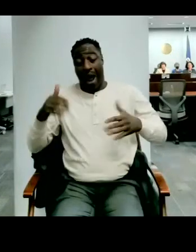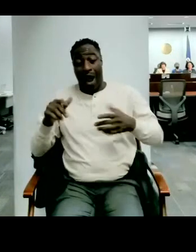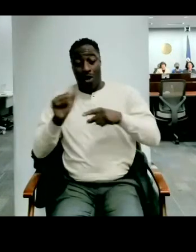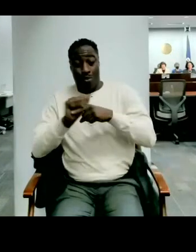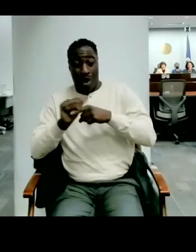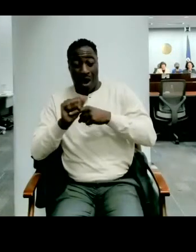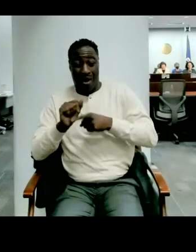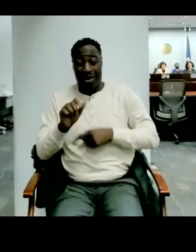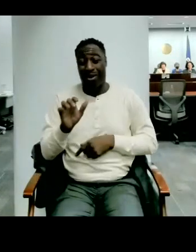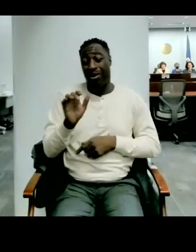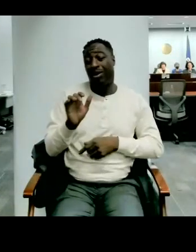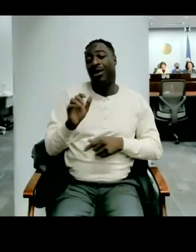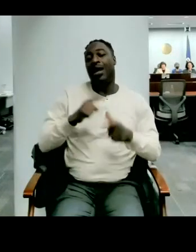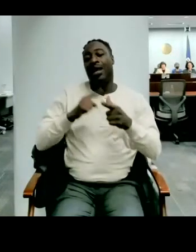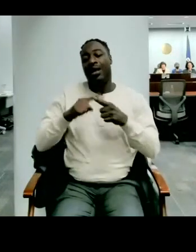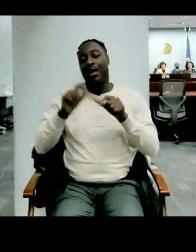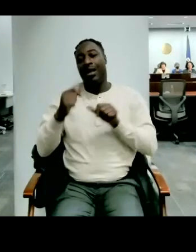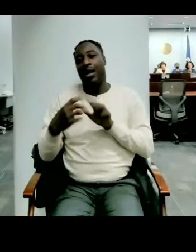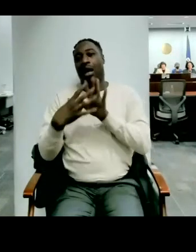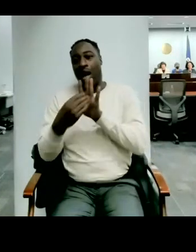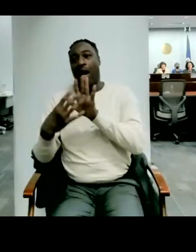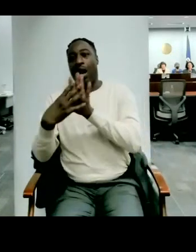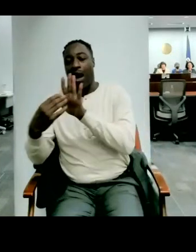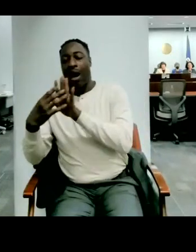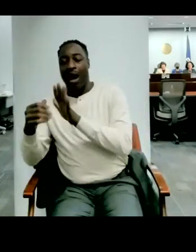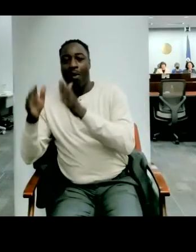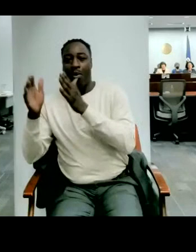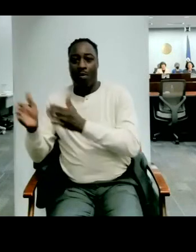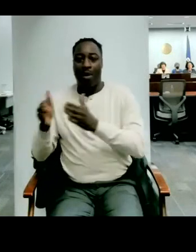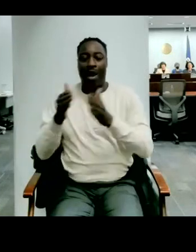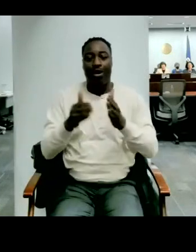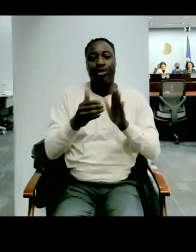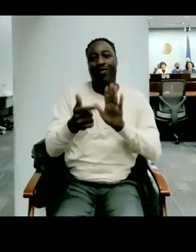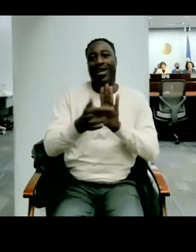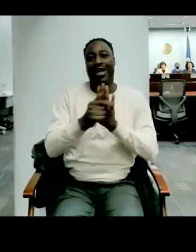and thus they can replicate Pat temps of illegal bias with maximum efficiency.